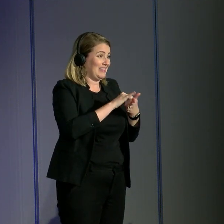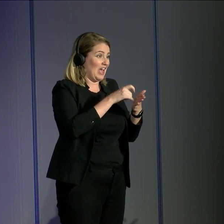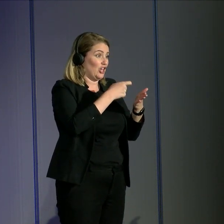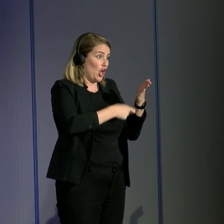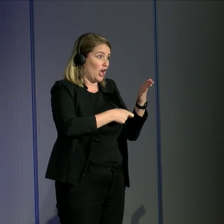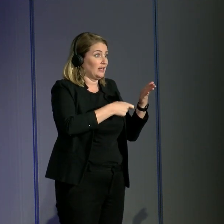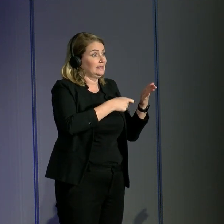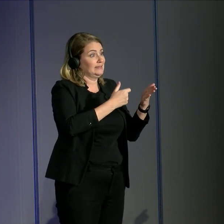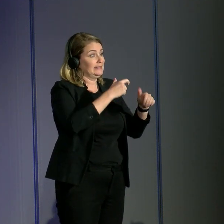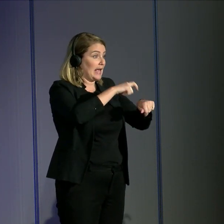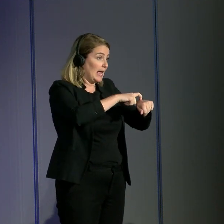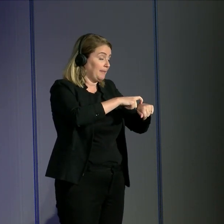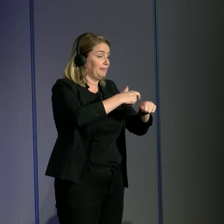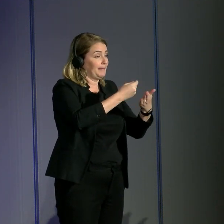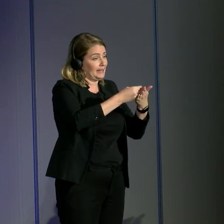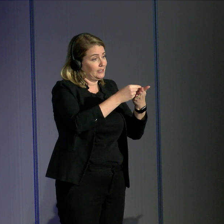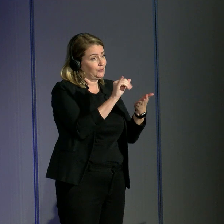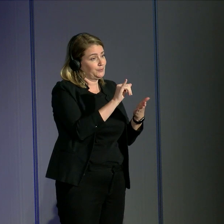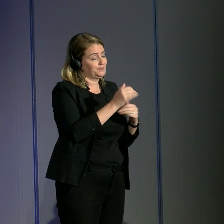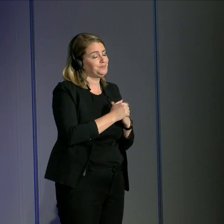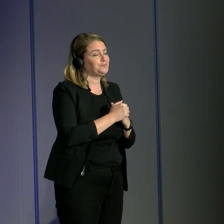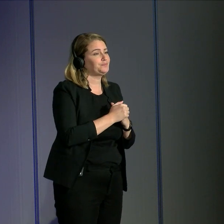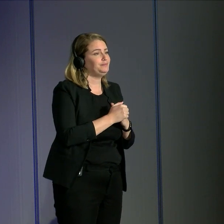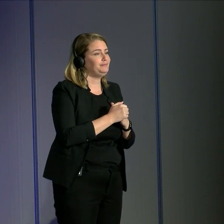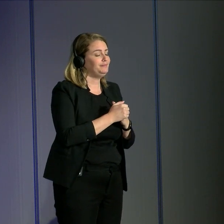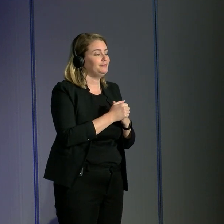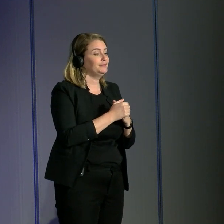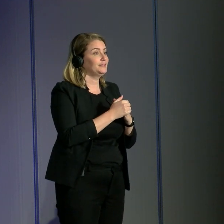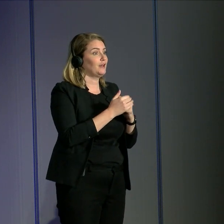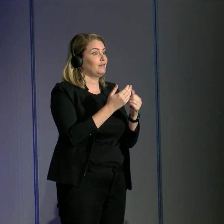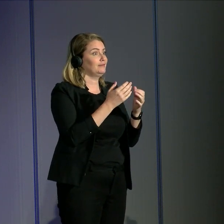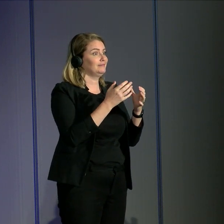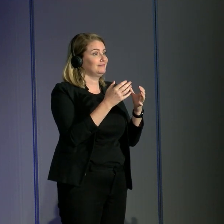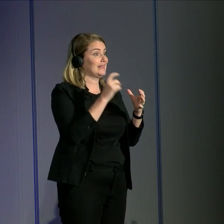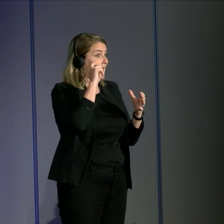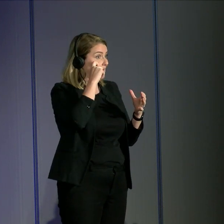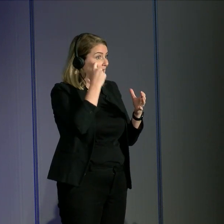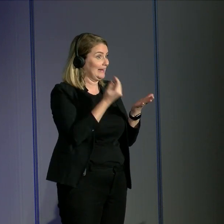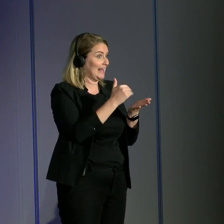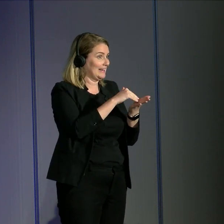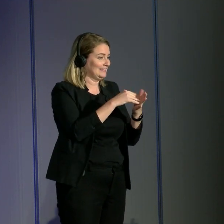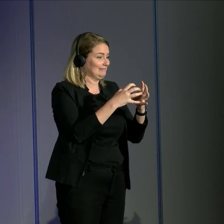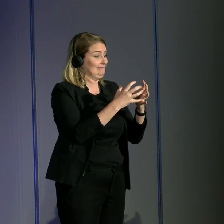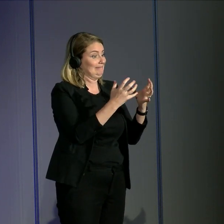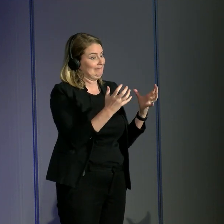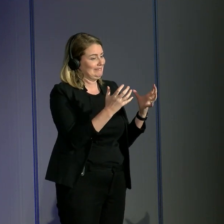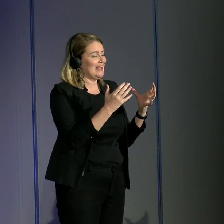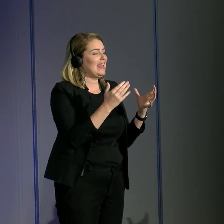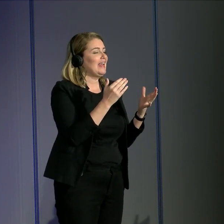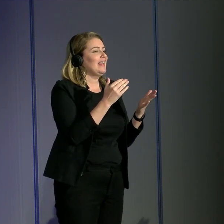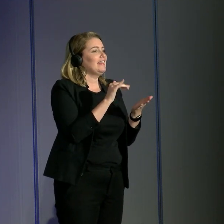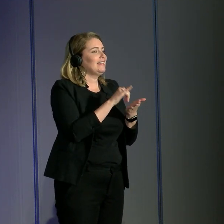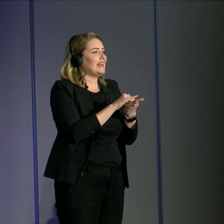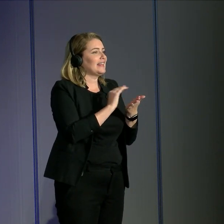Which brings me to the next layer of the onion, which is our manual expert testing.